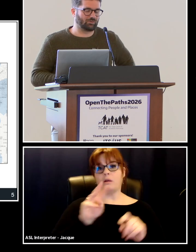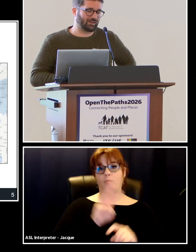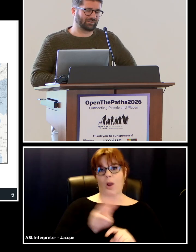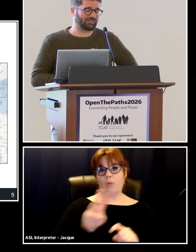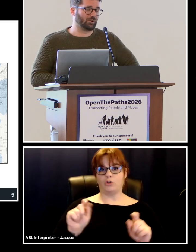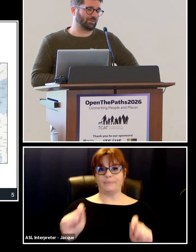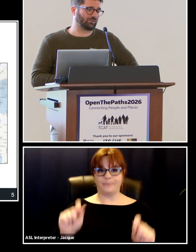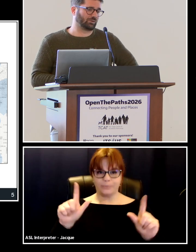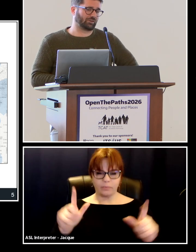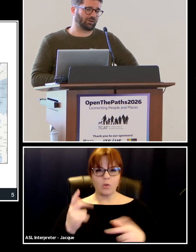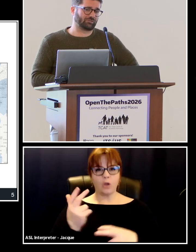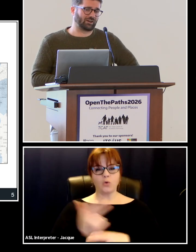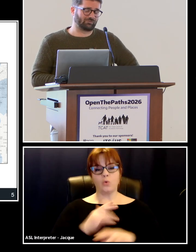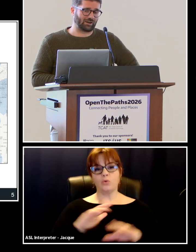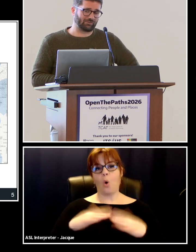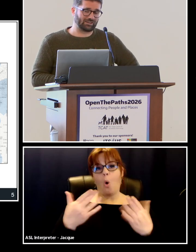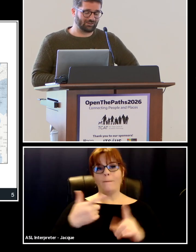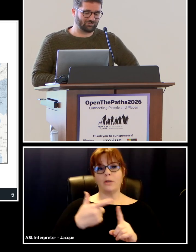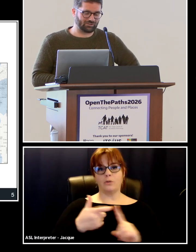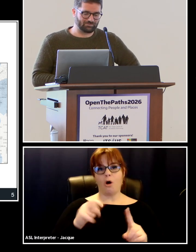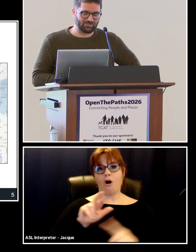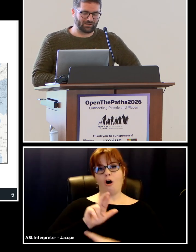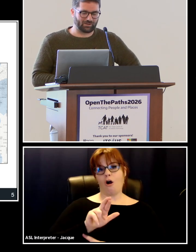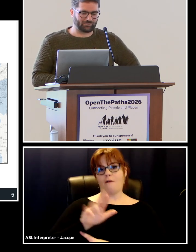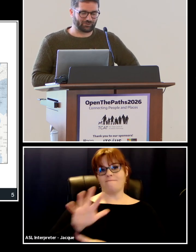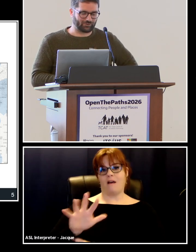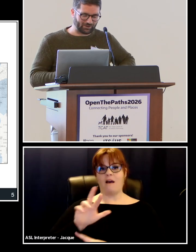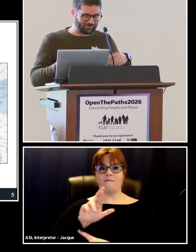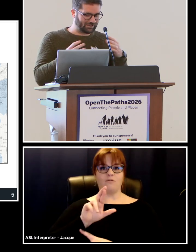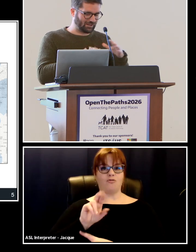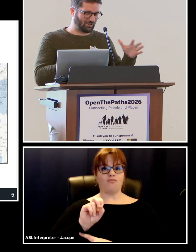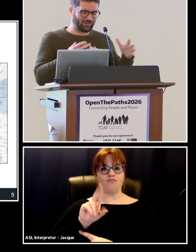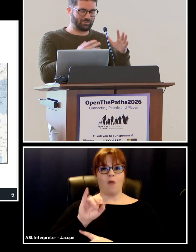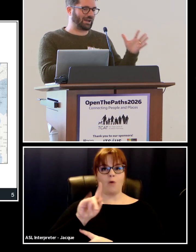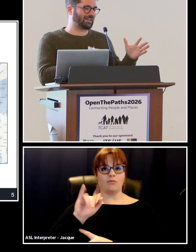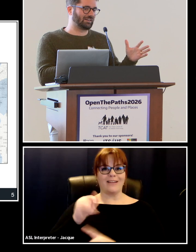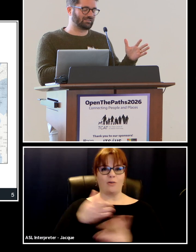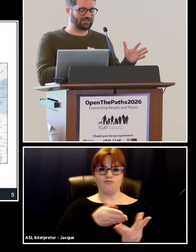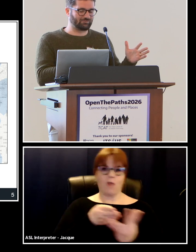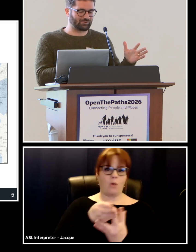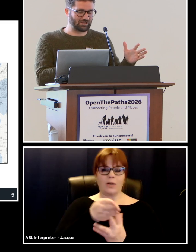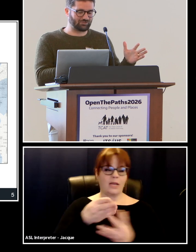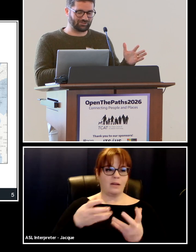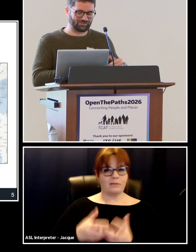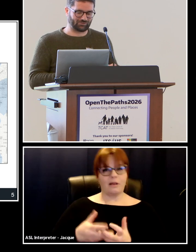utilizes an open source R5 routing engine. Um so the routing a lot of the backend information is